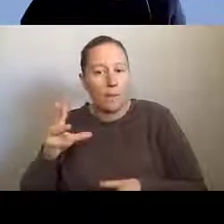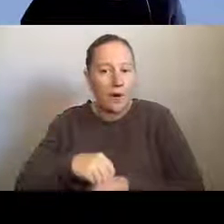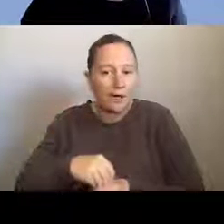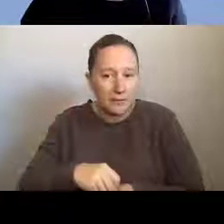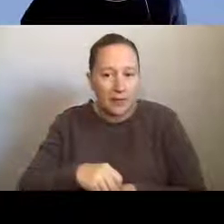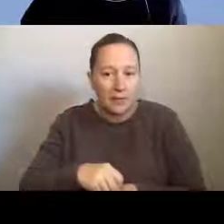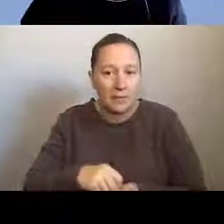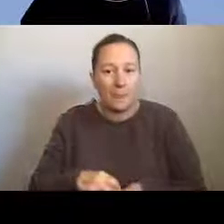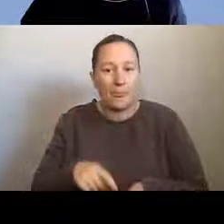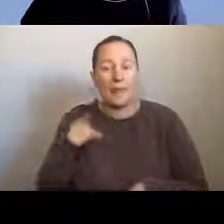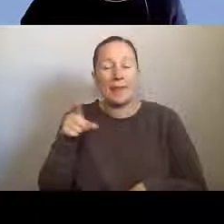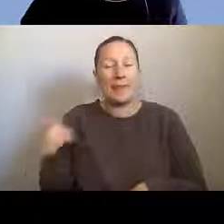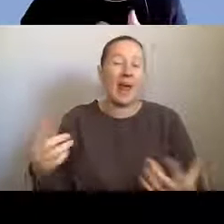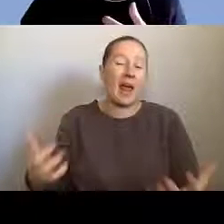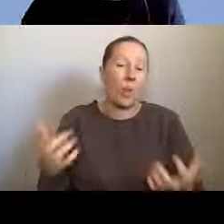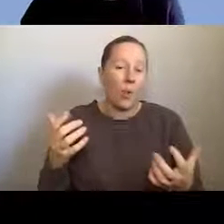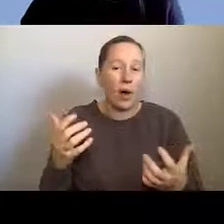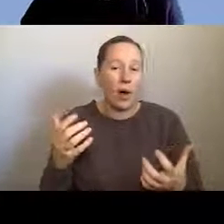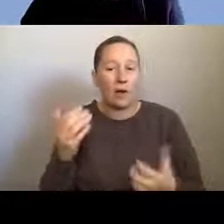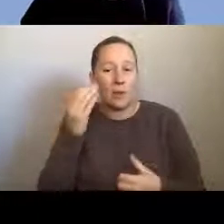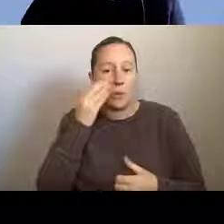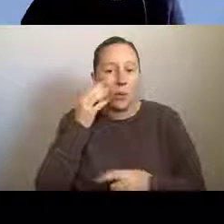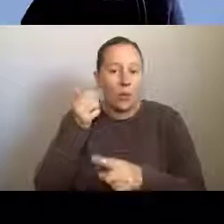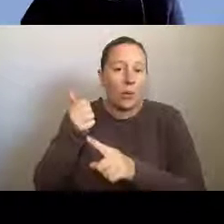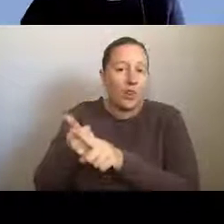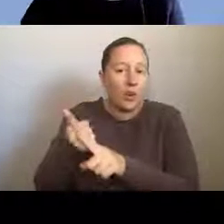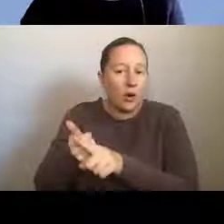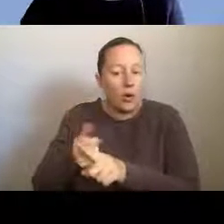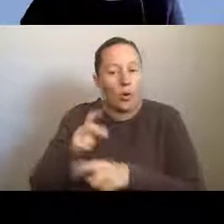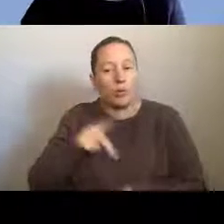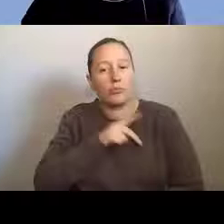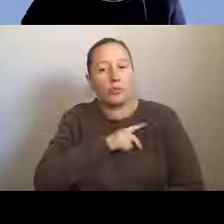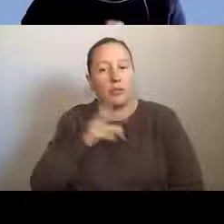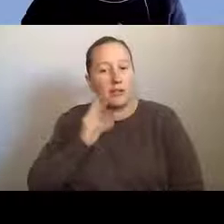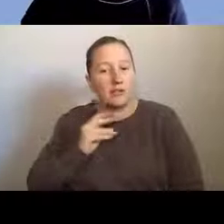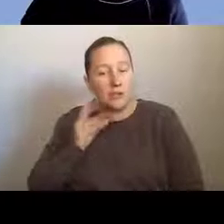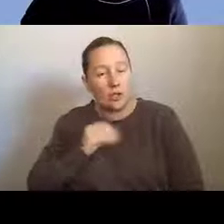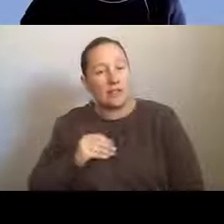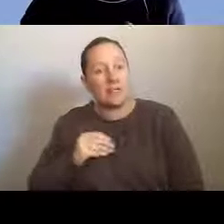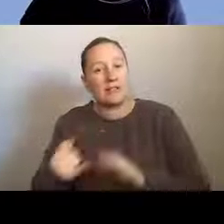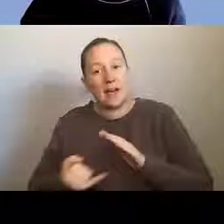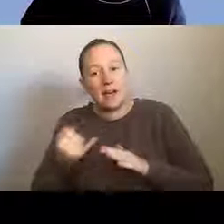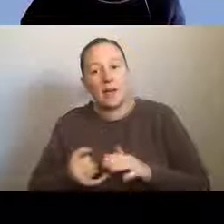may instead be interested in their own personal experience of isolation or disengagement, anxiety